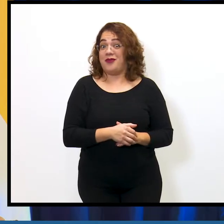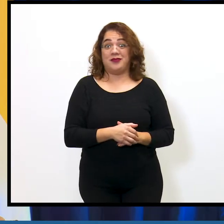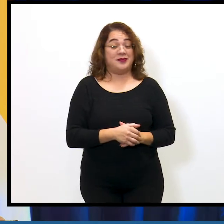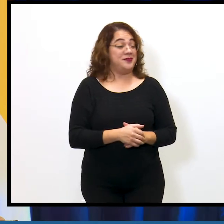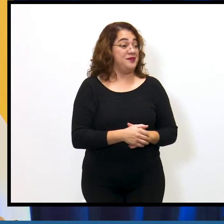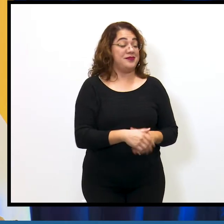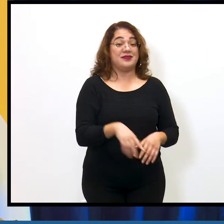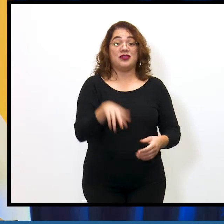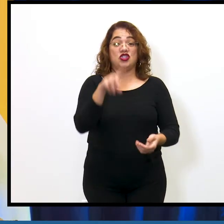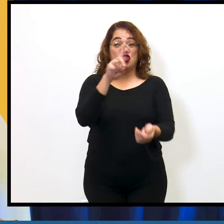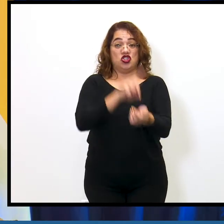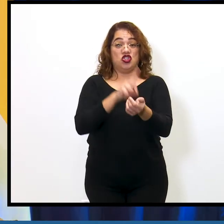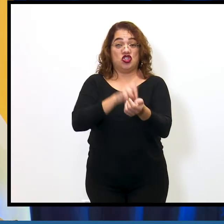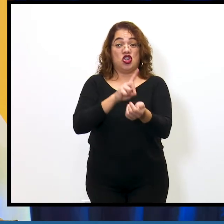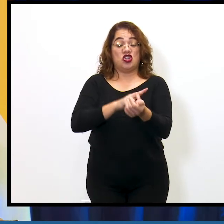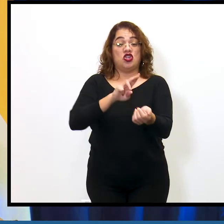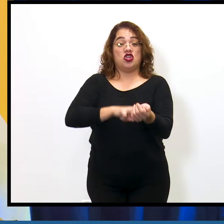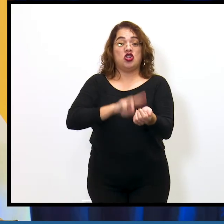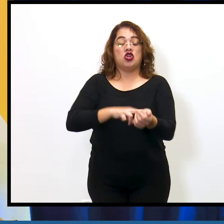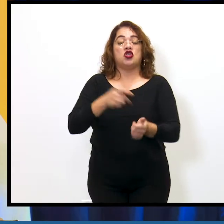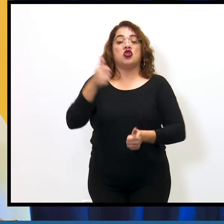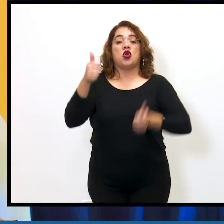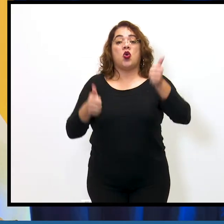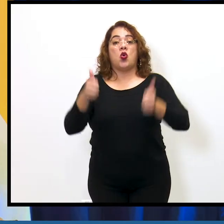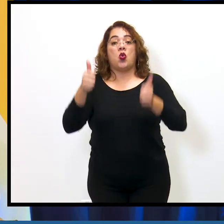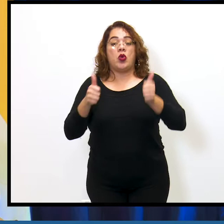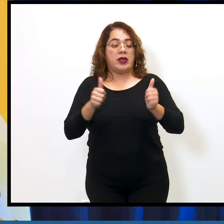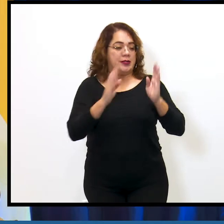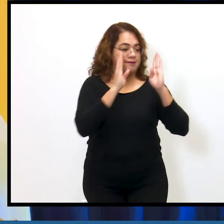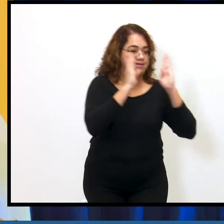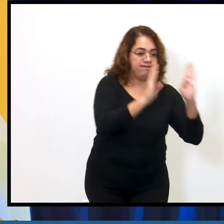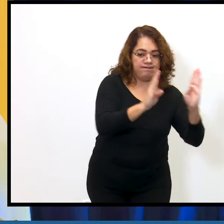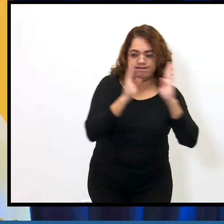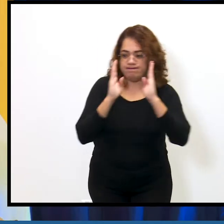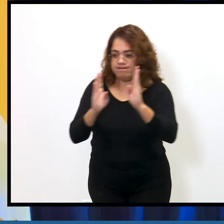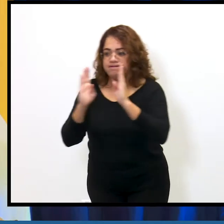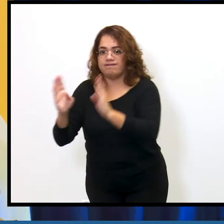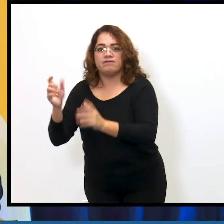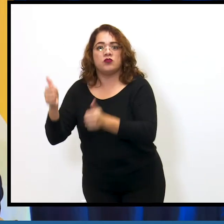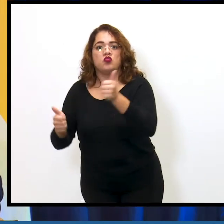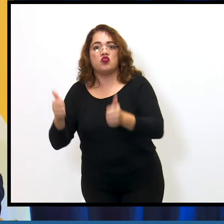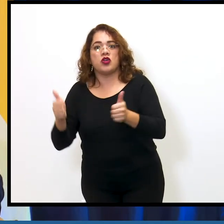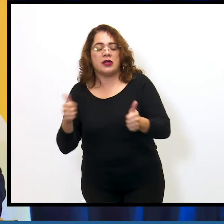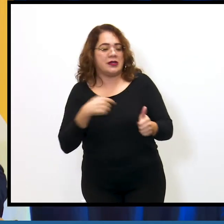to make the choice about spending less time with your parent and less time with your grandparent